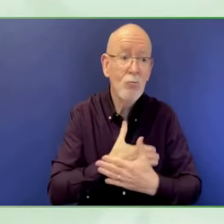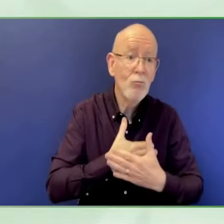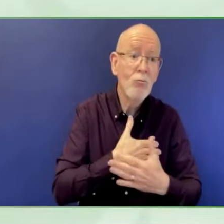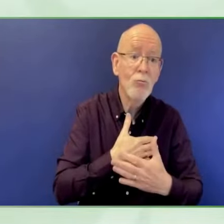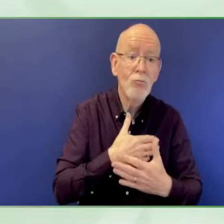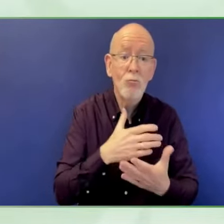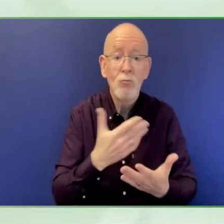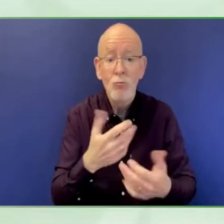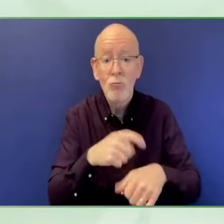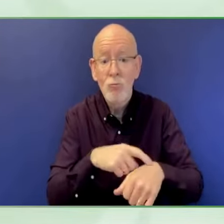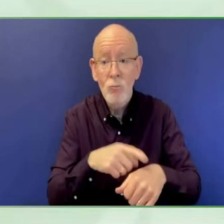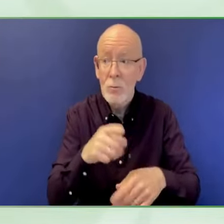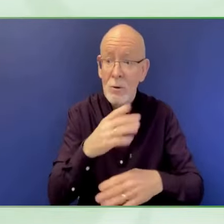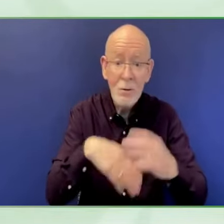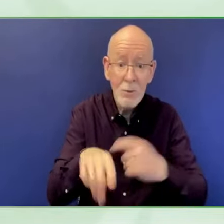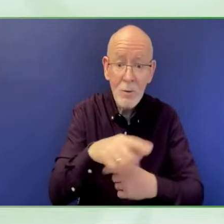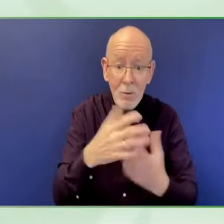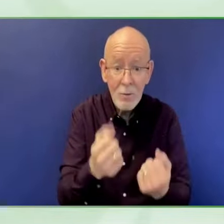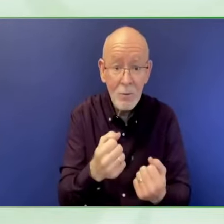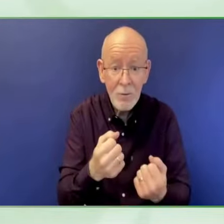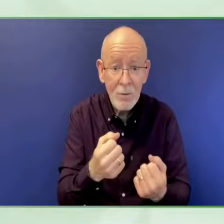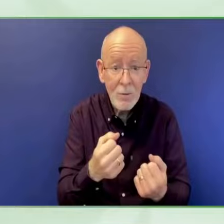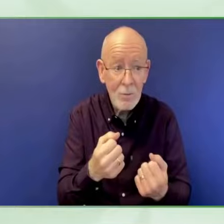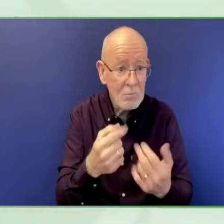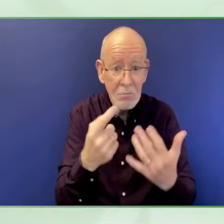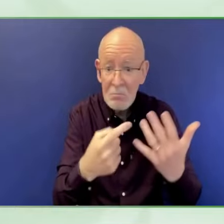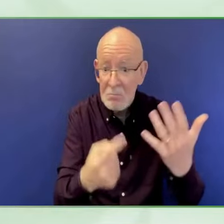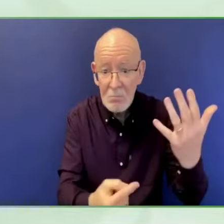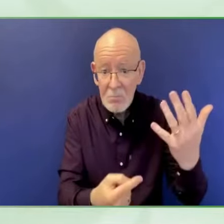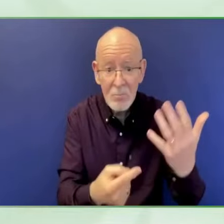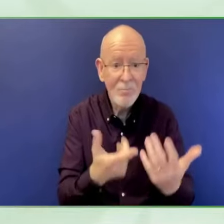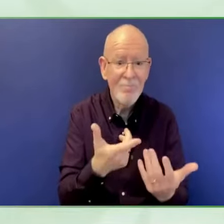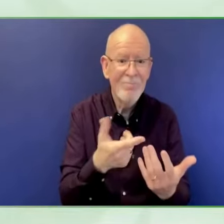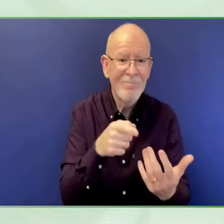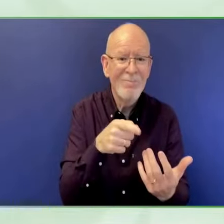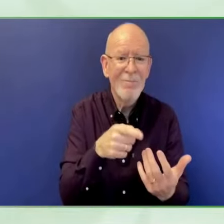question, even if we are supporting the people in the city, the middle